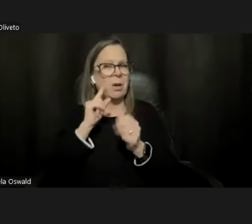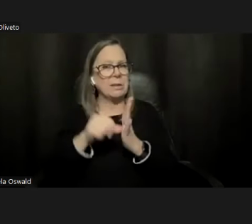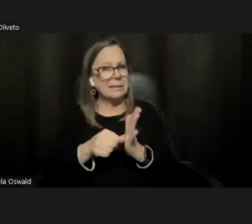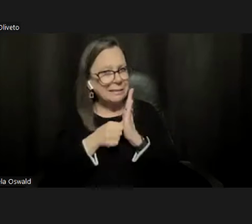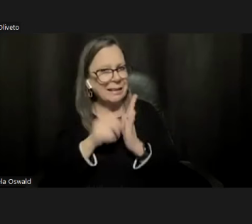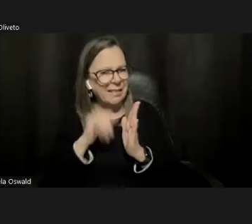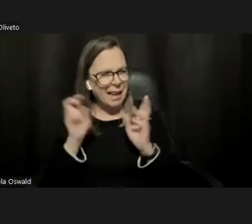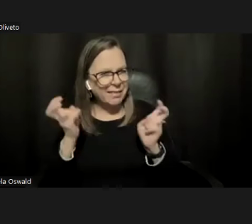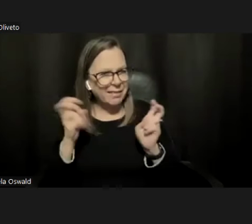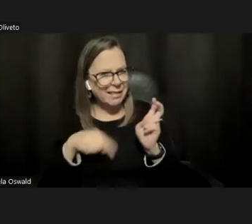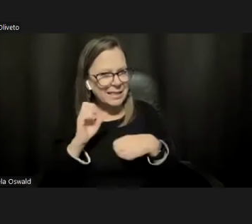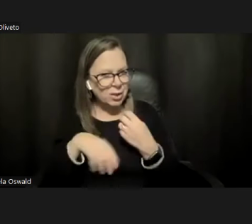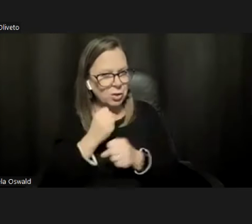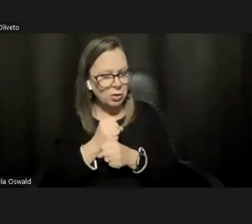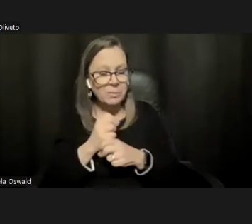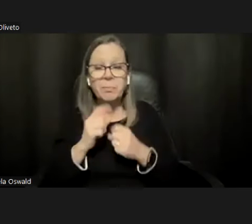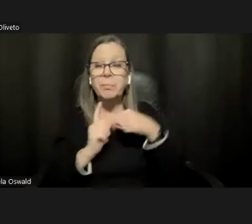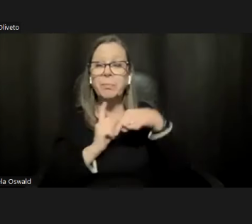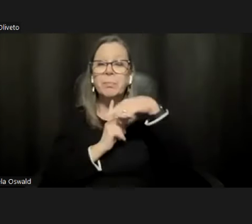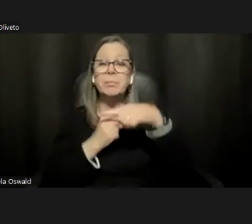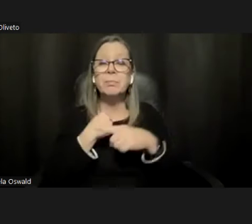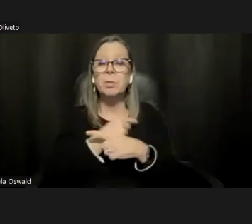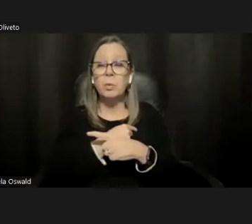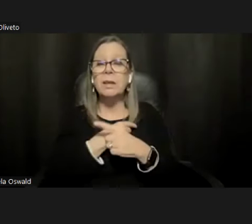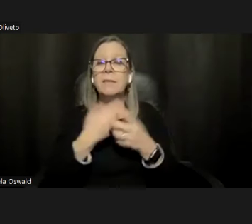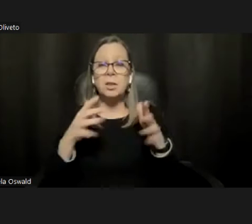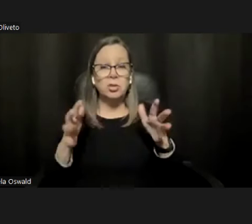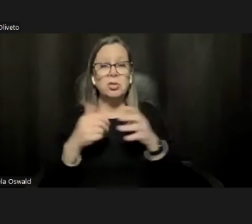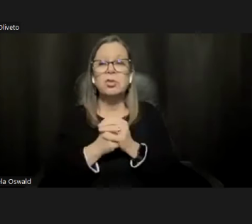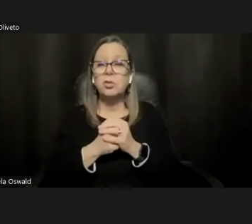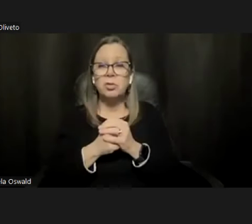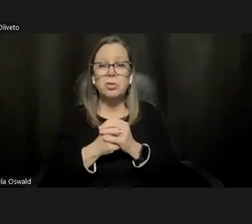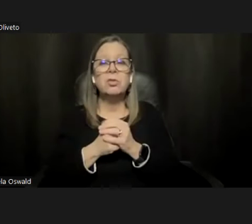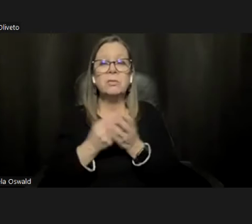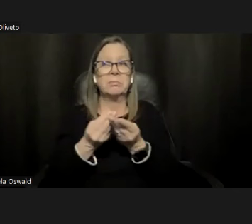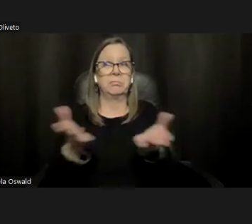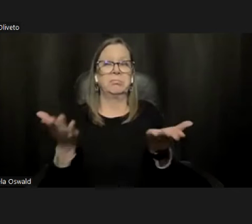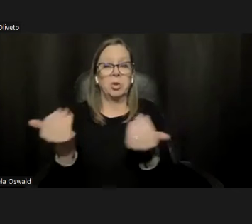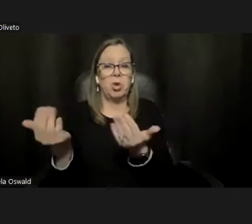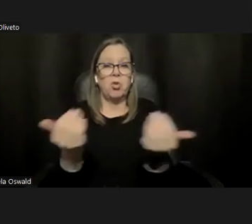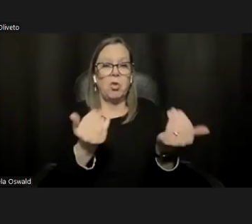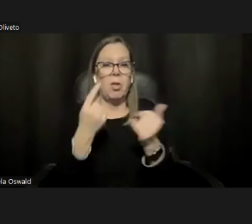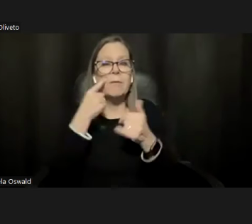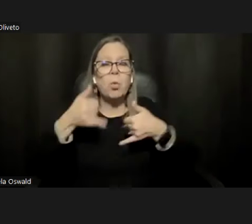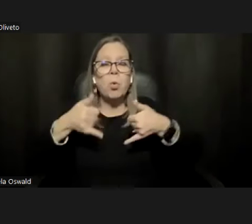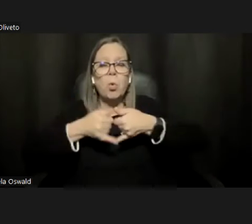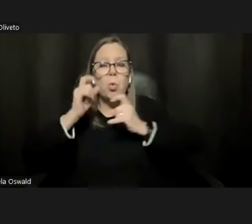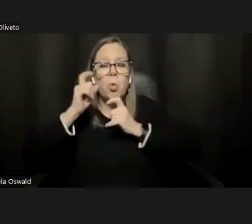Additionally, we have put out our call for awards nomination and we wanted to share that